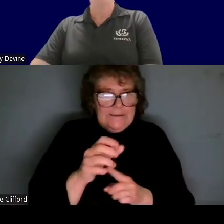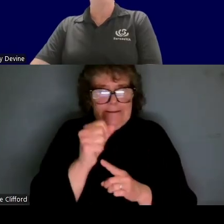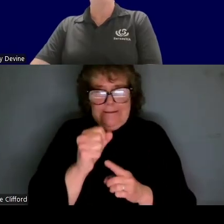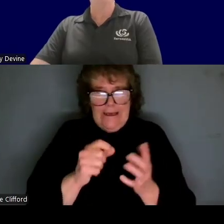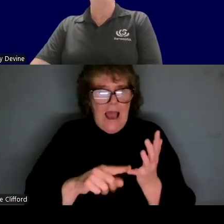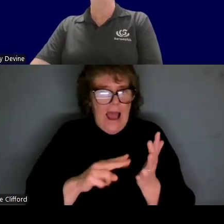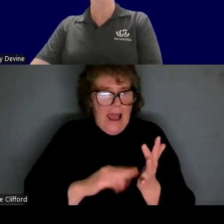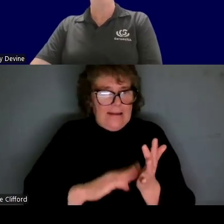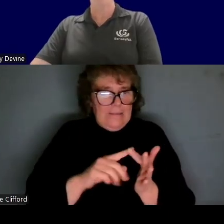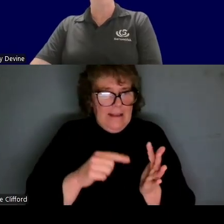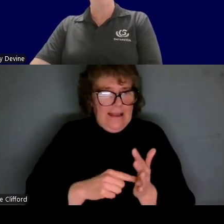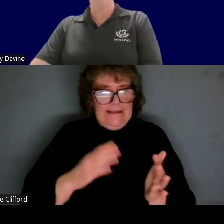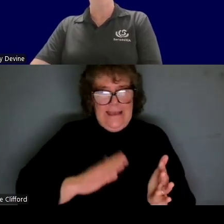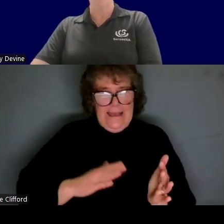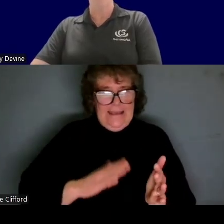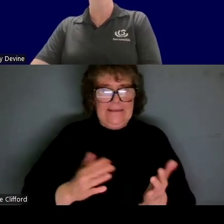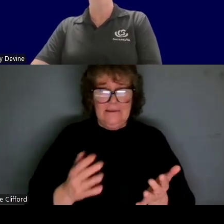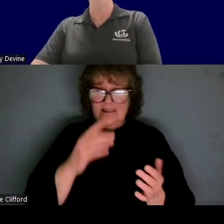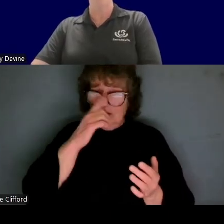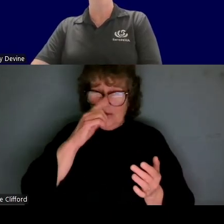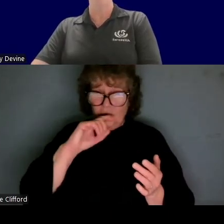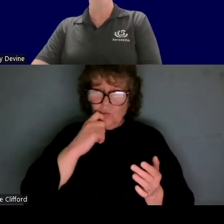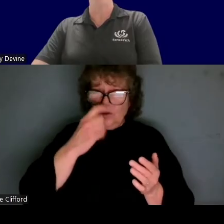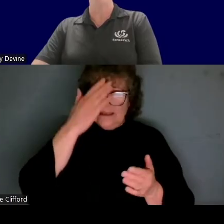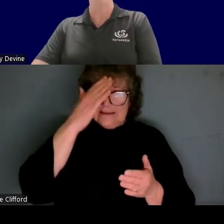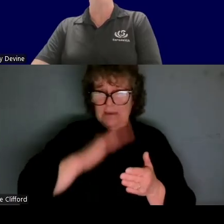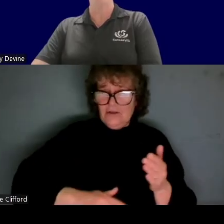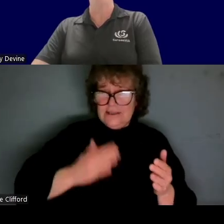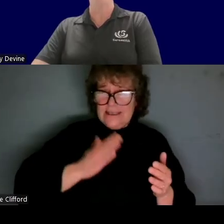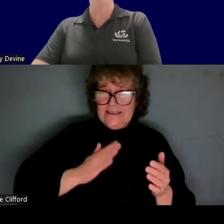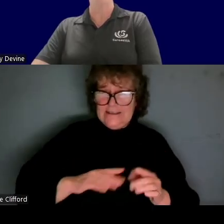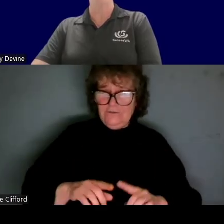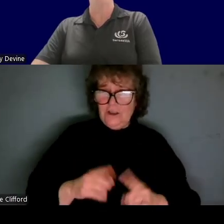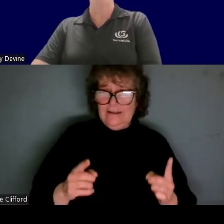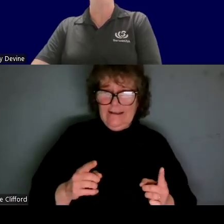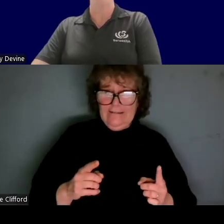experiences these needs differently and may have identified strengths and challenges in